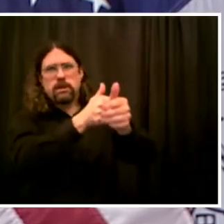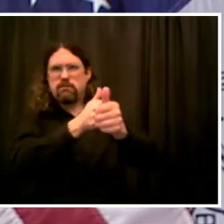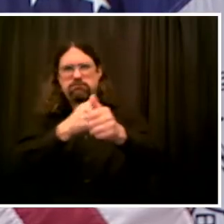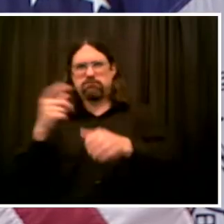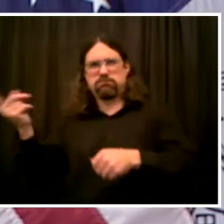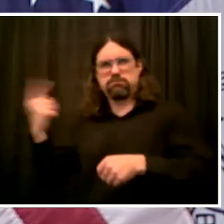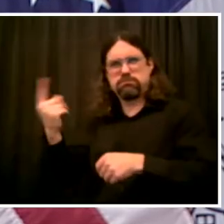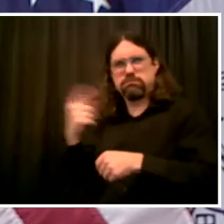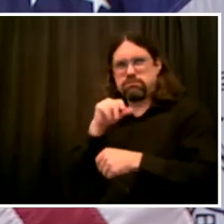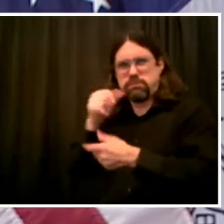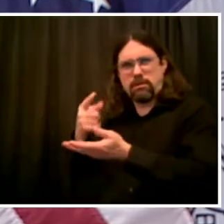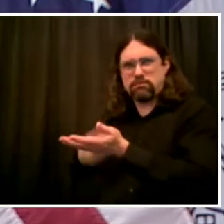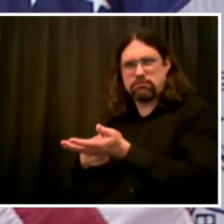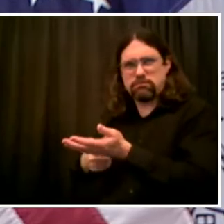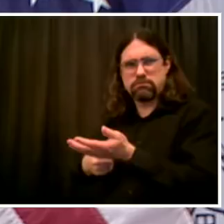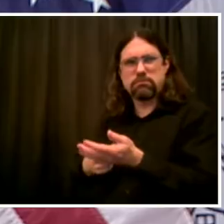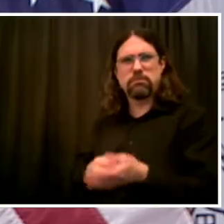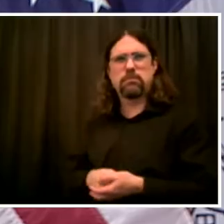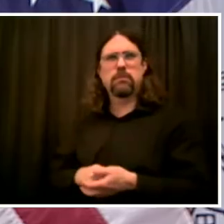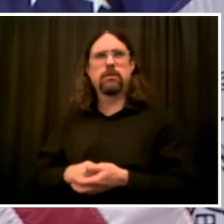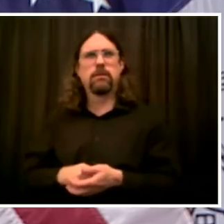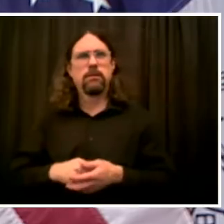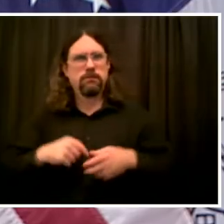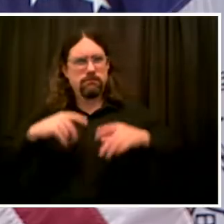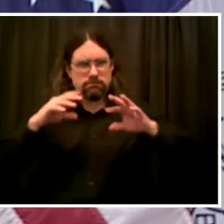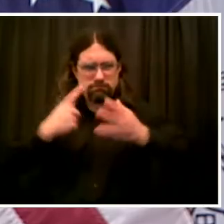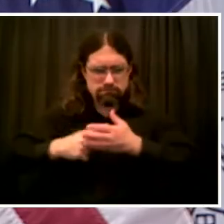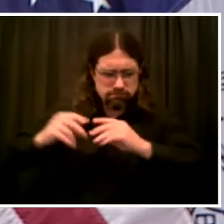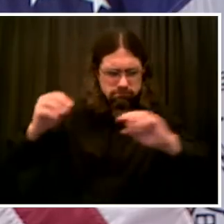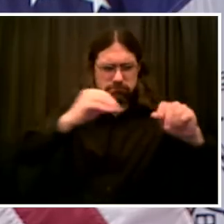THE DECISION WAS MADE IN TERMS OF CREATING AN ASPERATUS TO